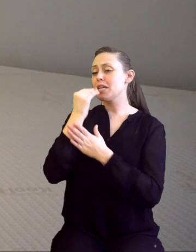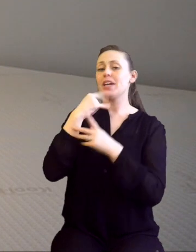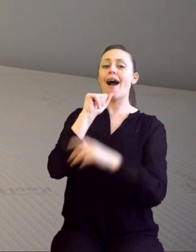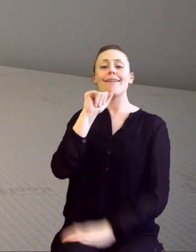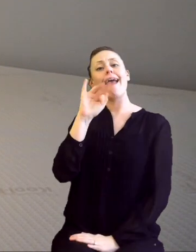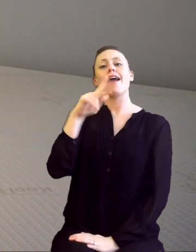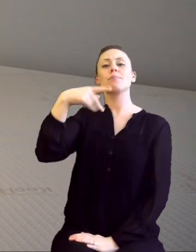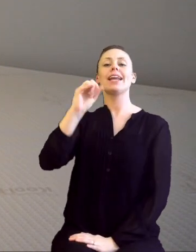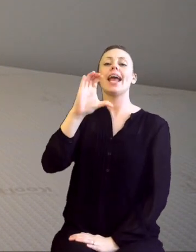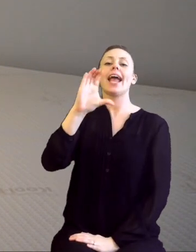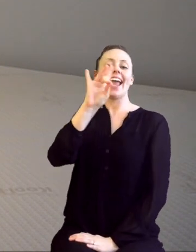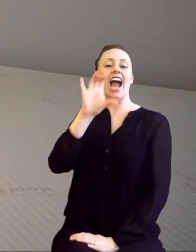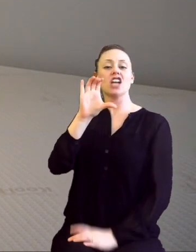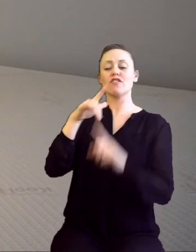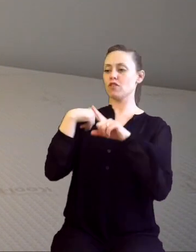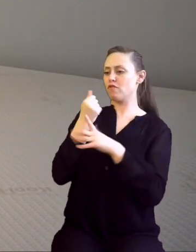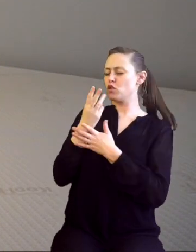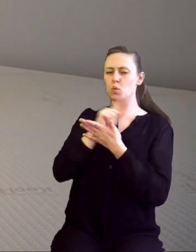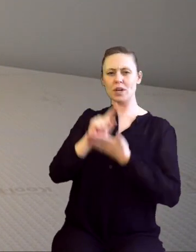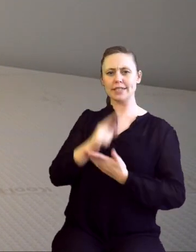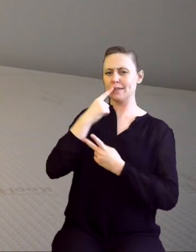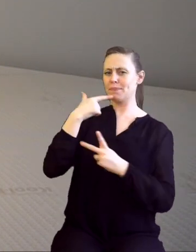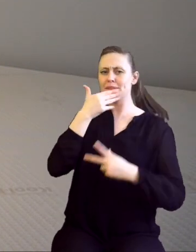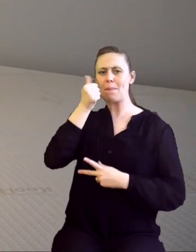Pedic 800 for the past few weeks and it has truly been some of the best sleep